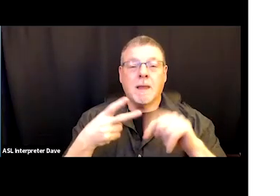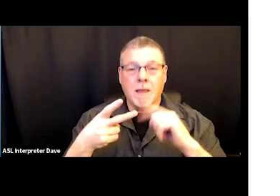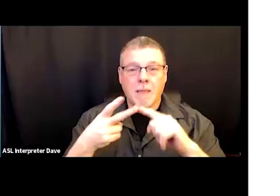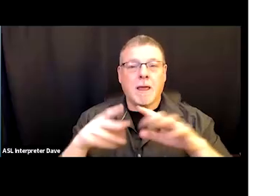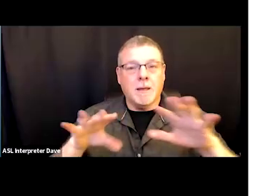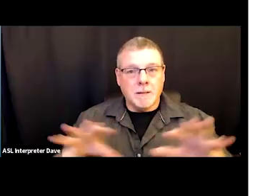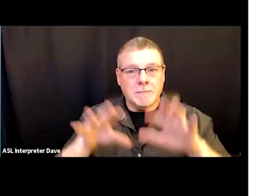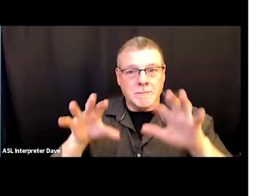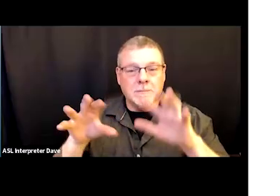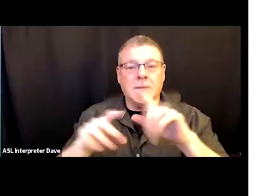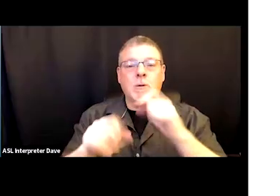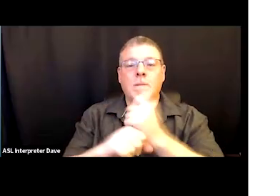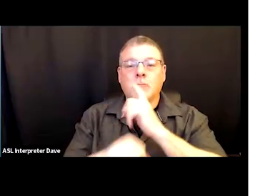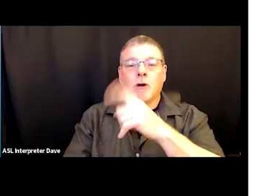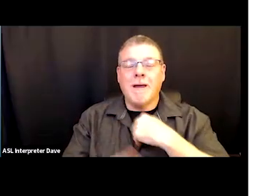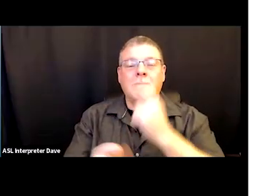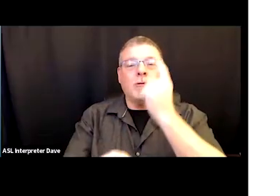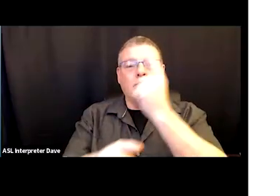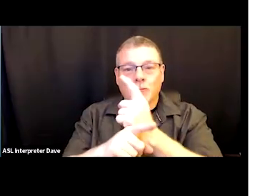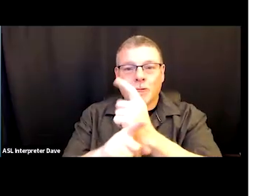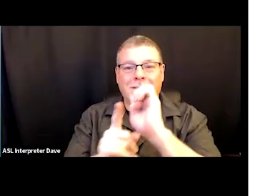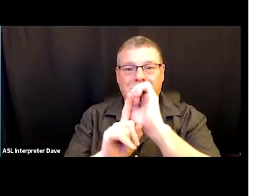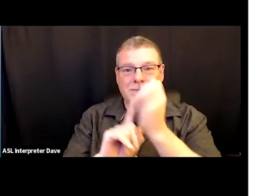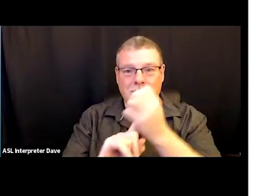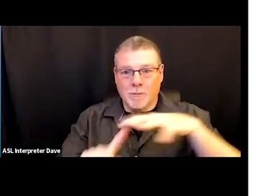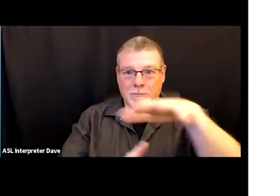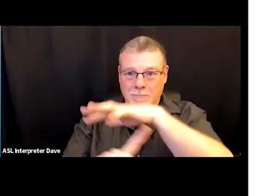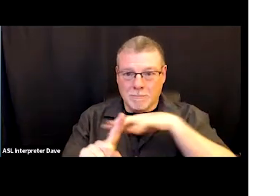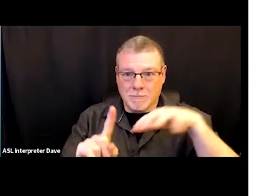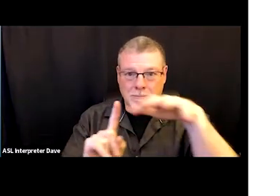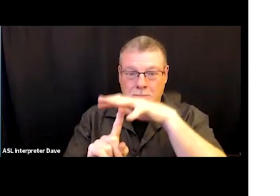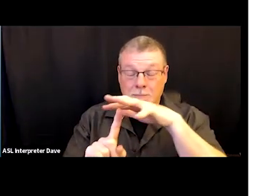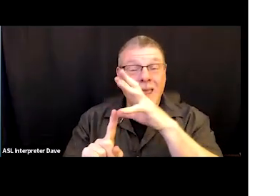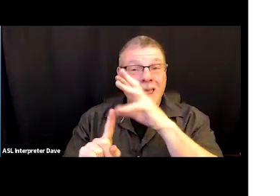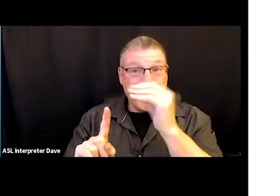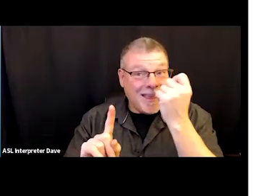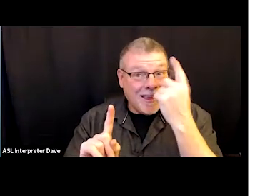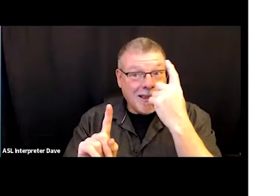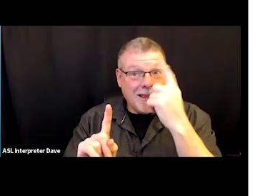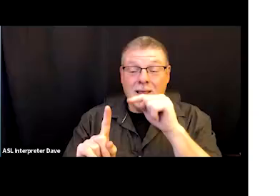that they have the right environment and that environment must be safe.